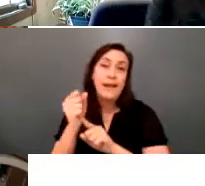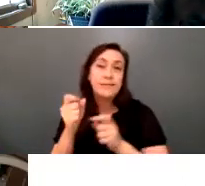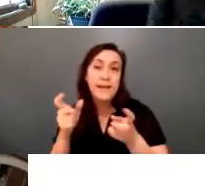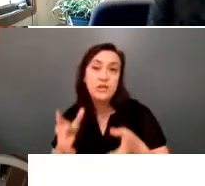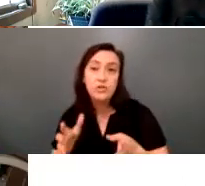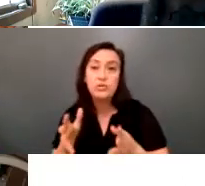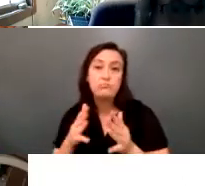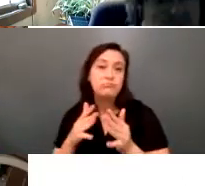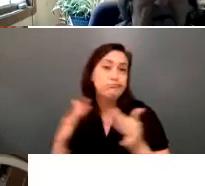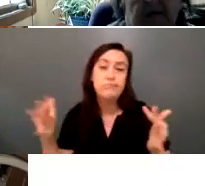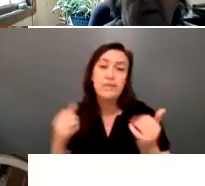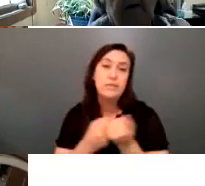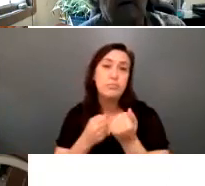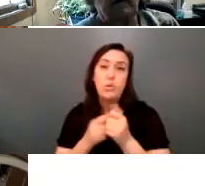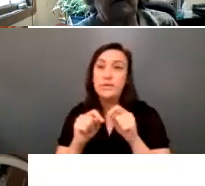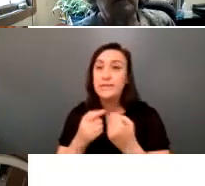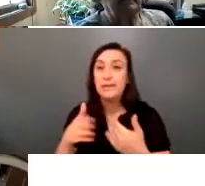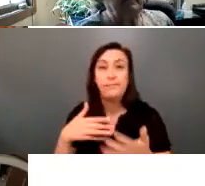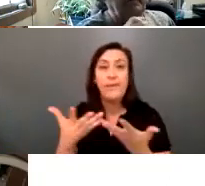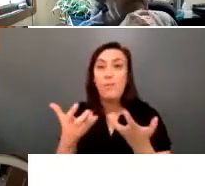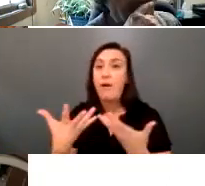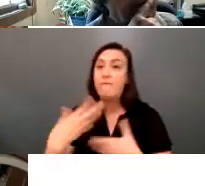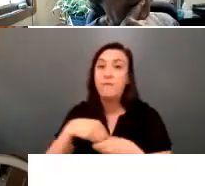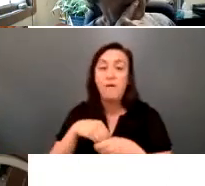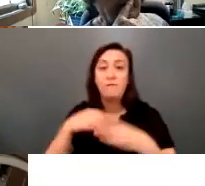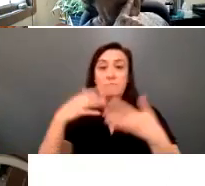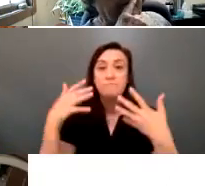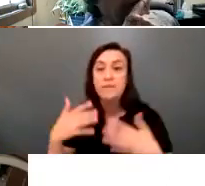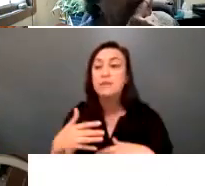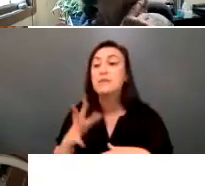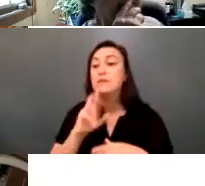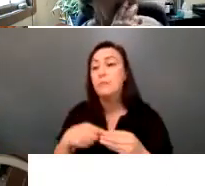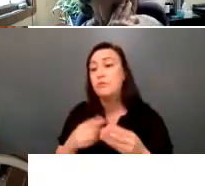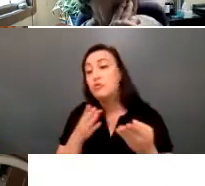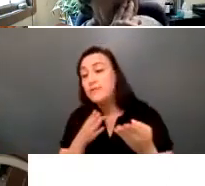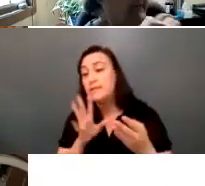support support team members that they want involved to talk about. Services talk about what that looks like.